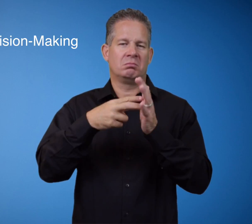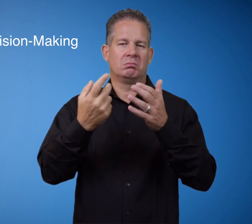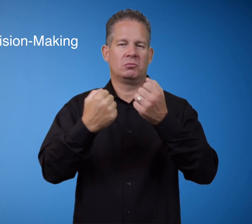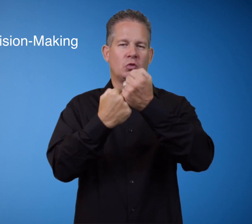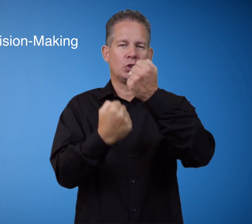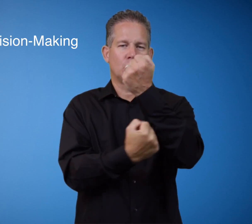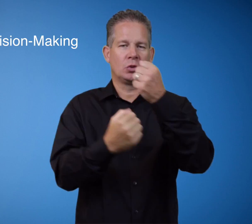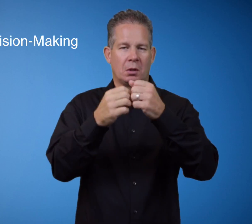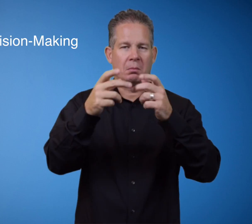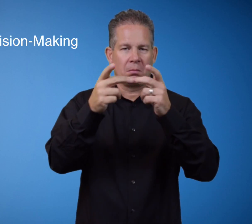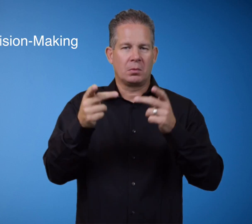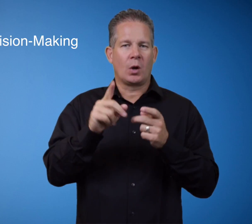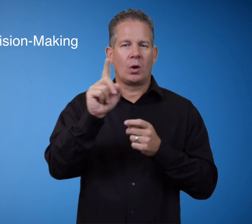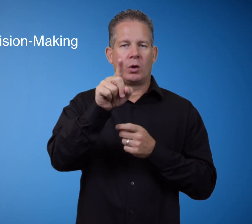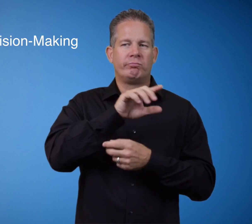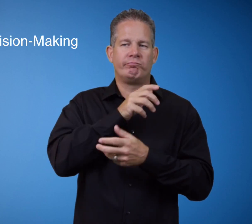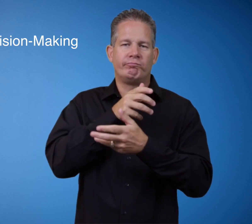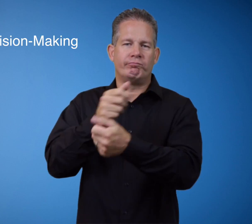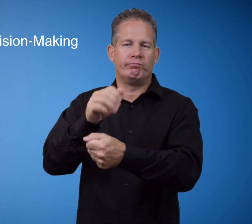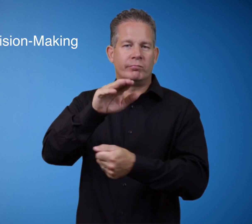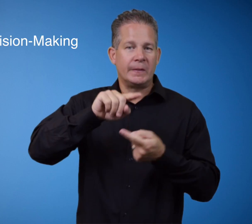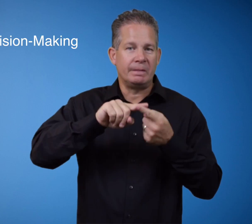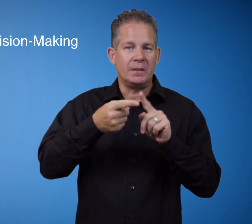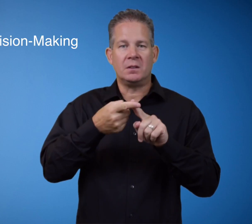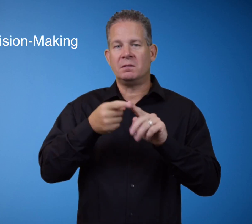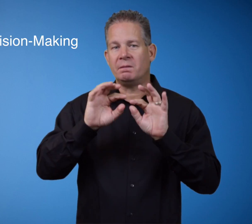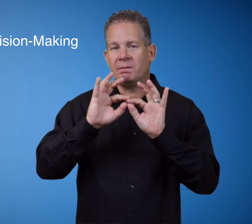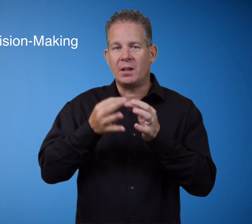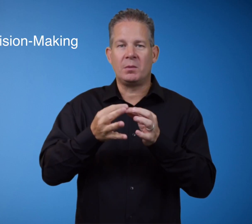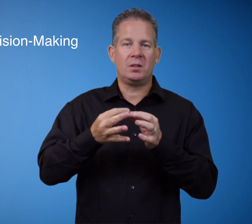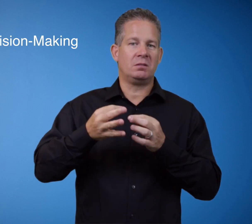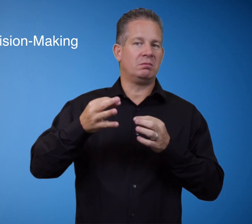This refers to a structured place in which you entrust a friend or family member